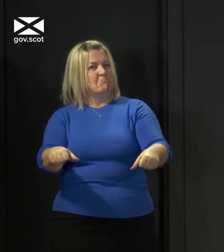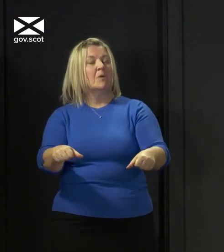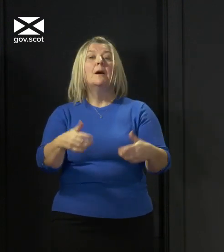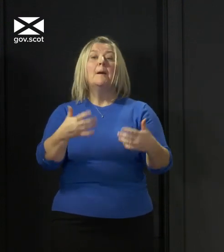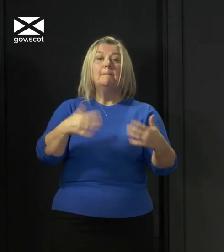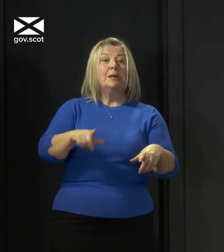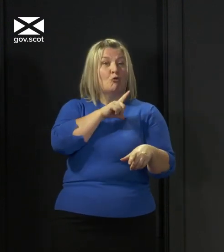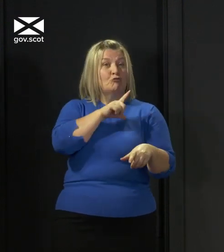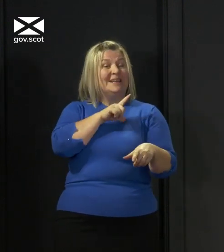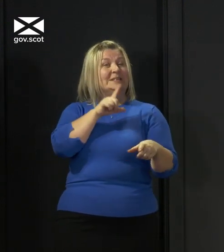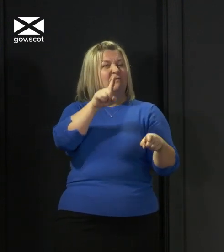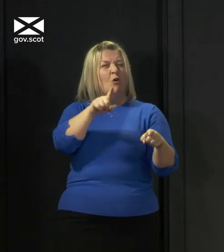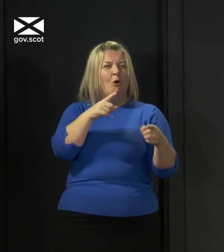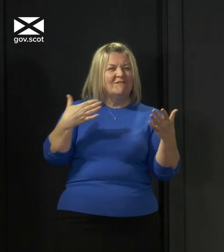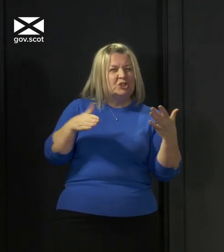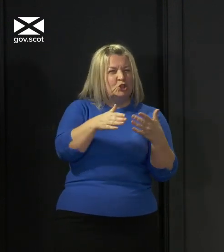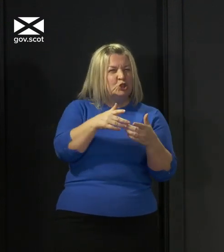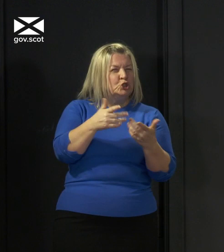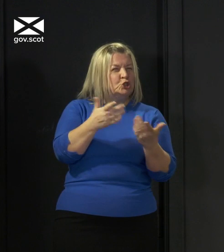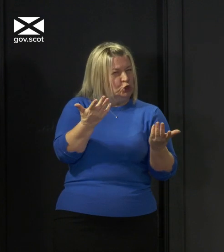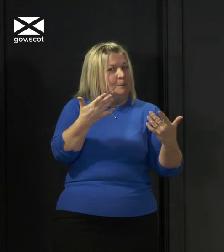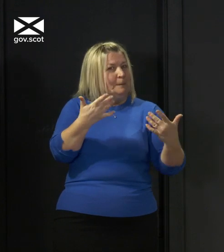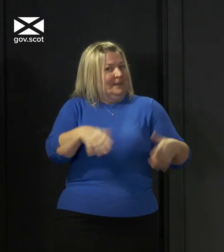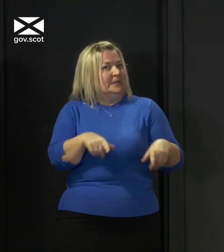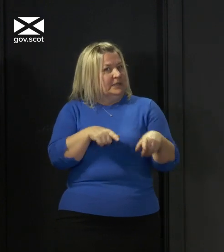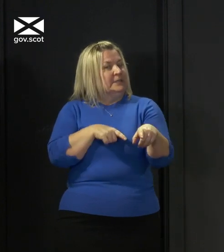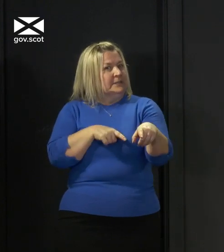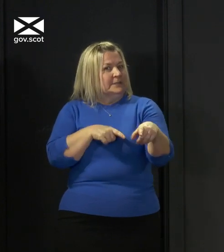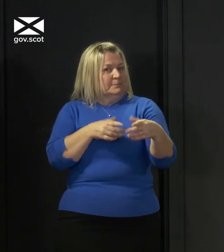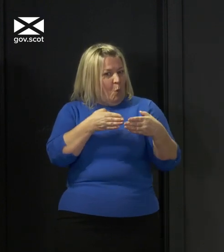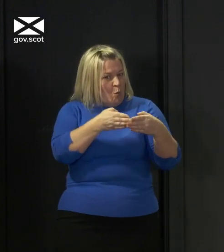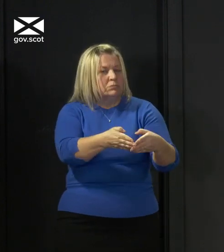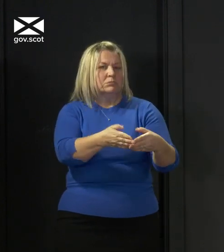example so I know Fergus Ewing is very closely in touch with all parts of the